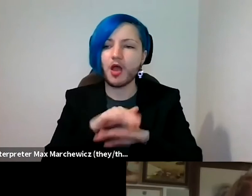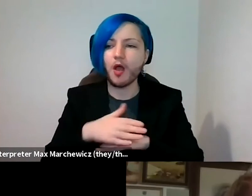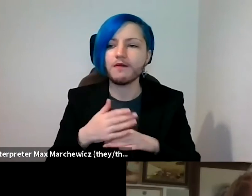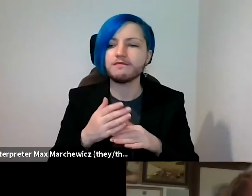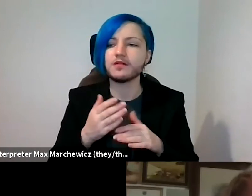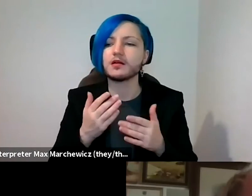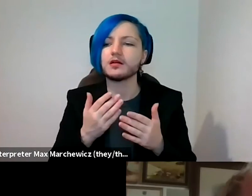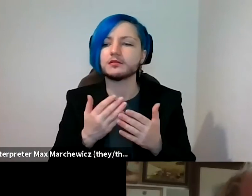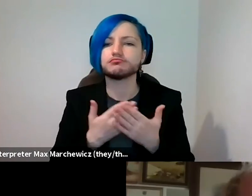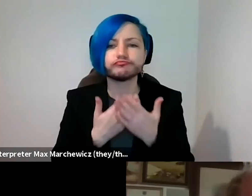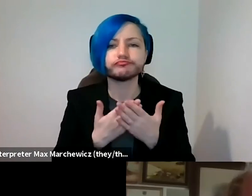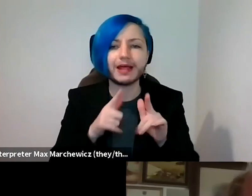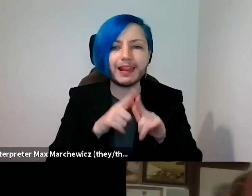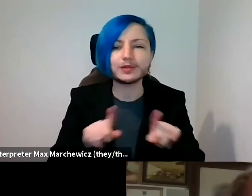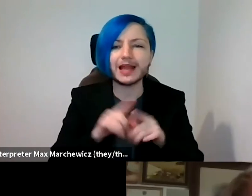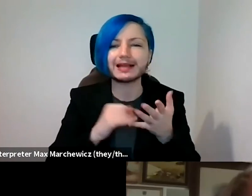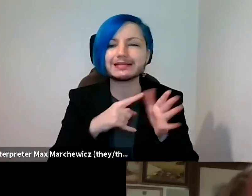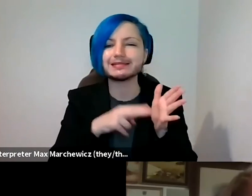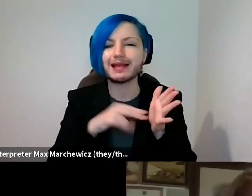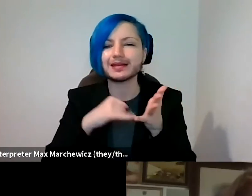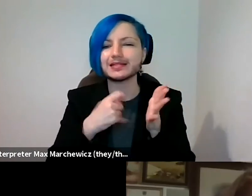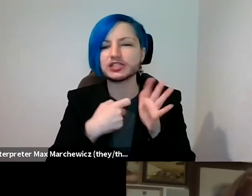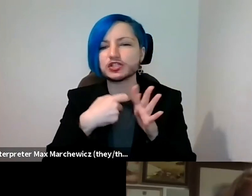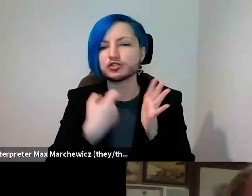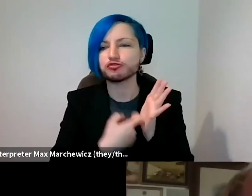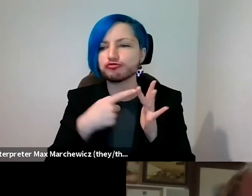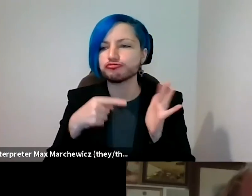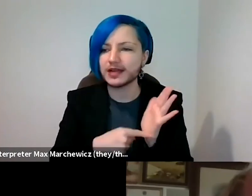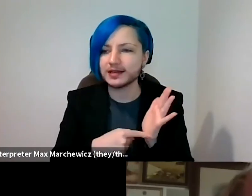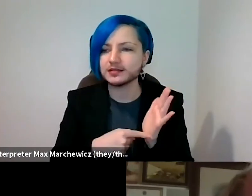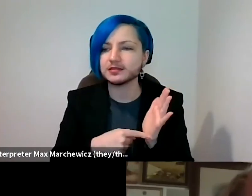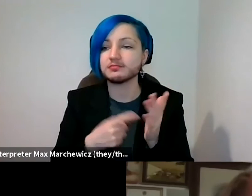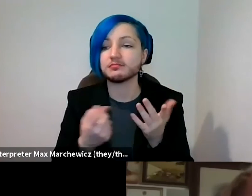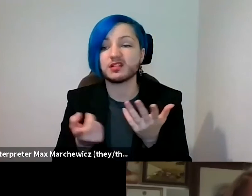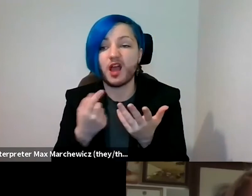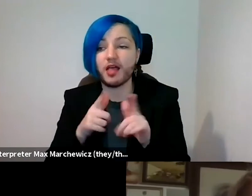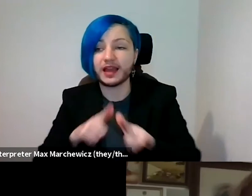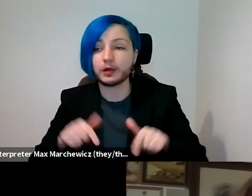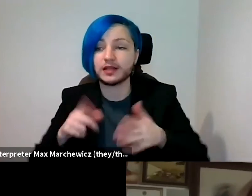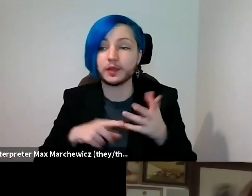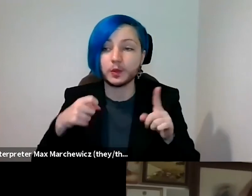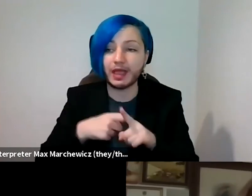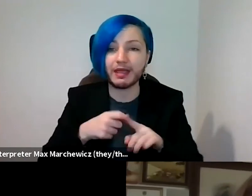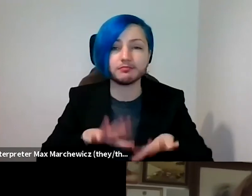with studying such language as Sanskrit, Hindi, and others in the UK at the beginning of the 19th century,